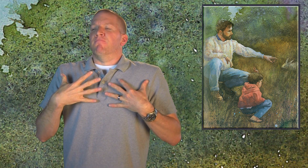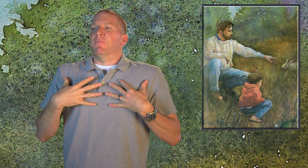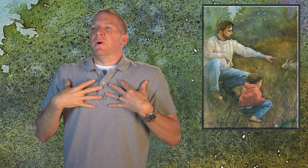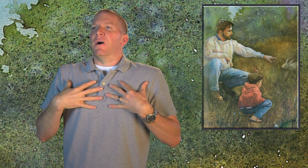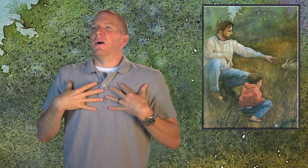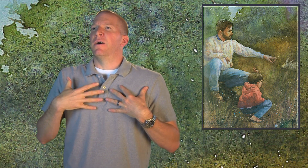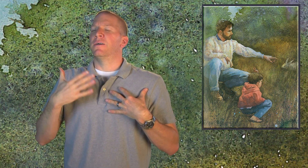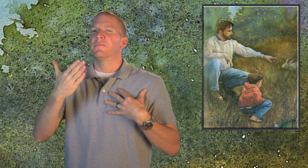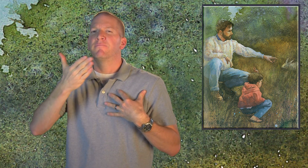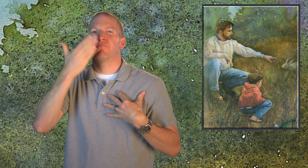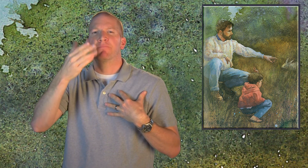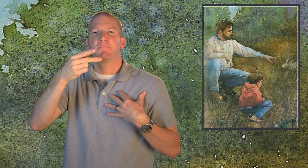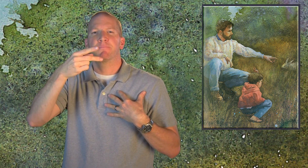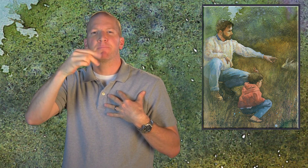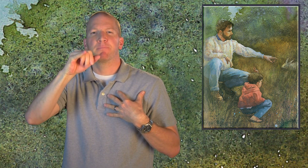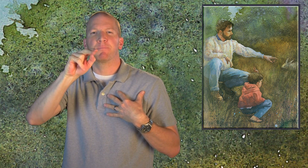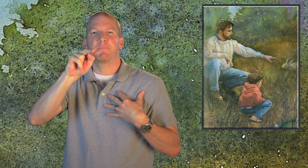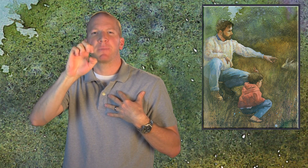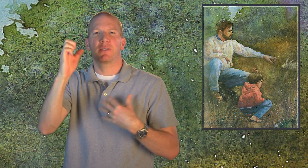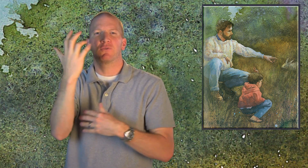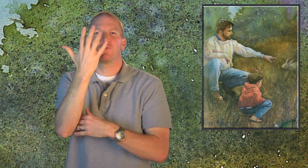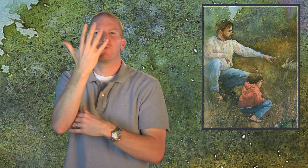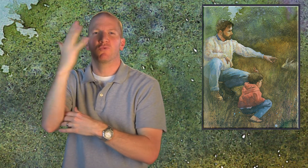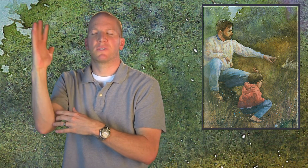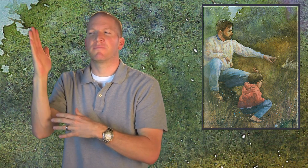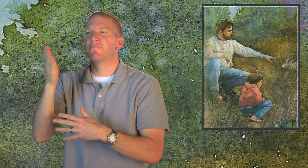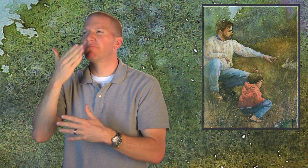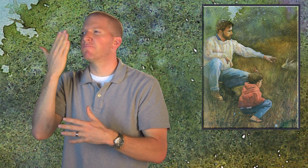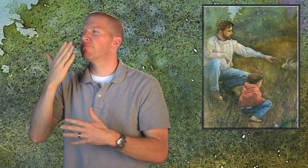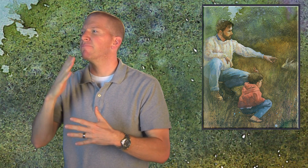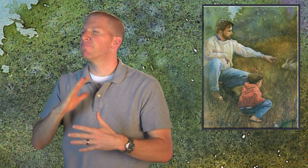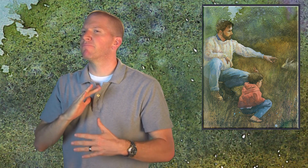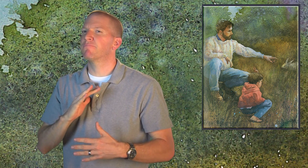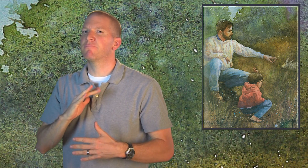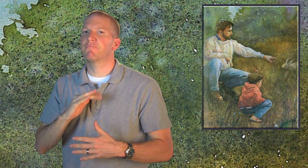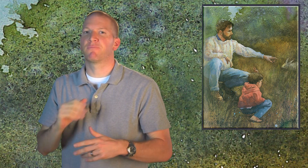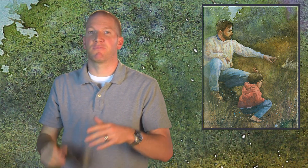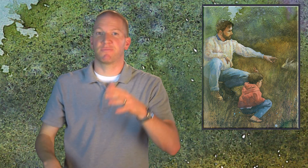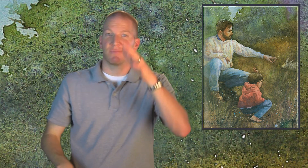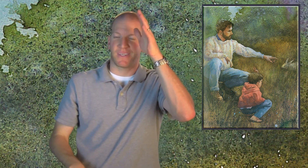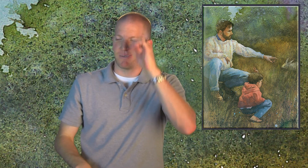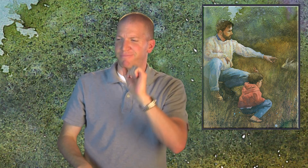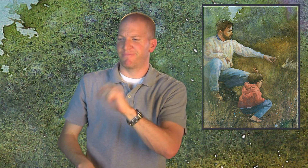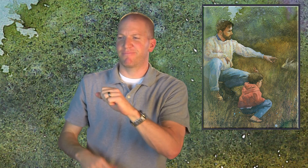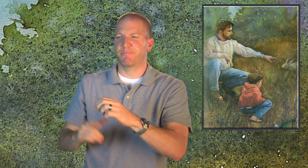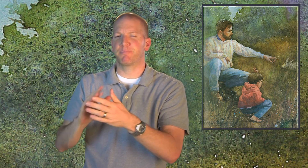"I love the smell of the pine trees."